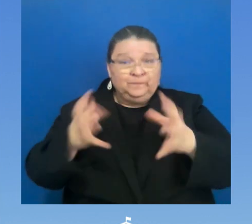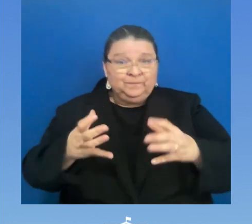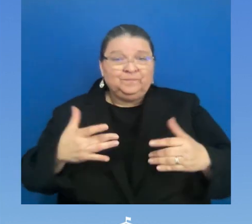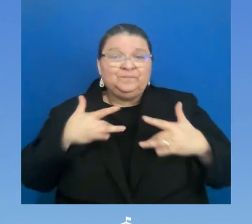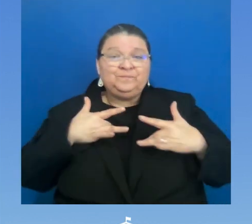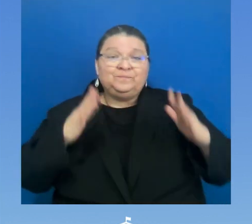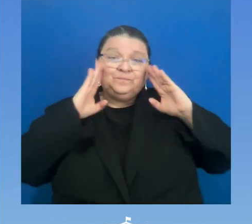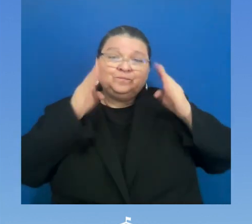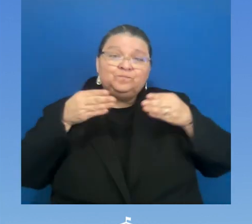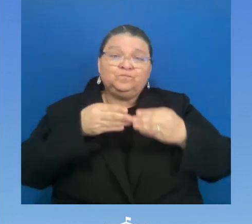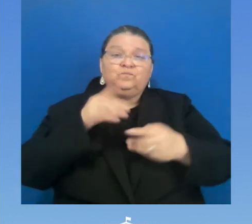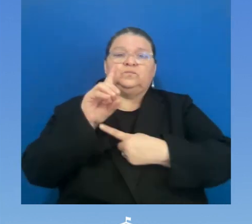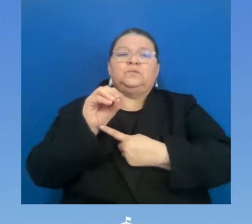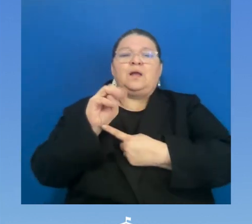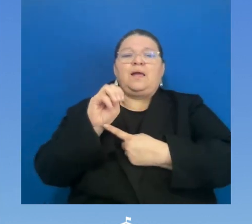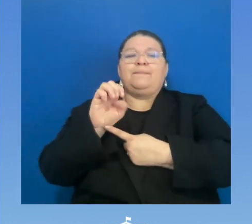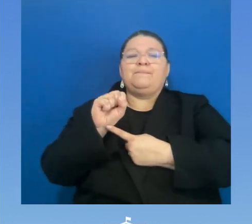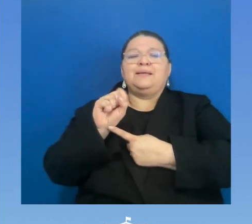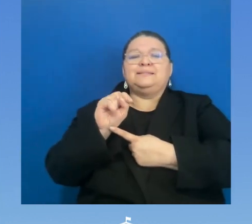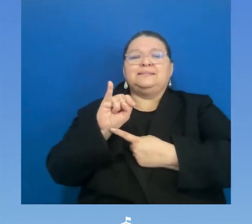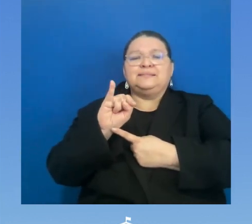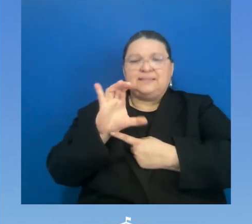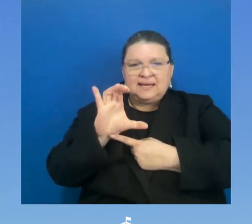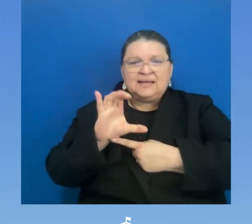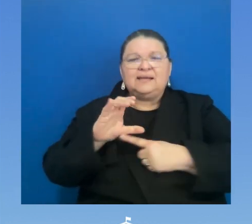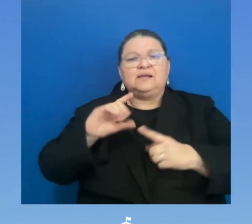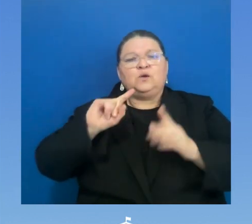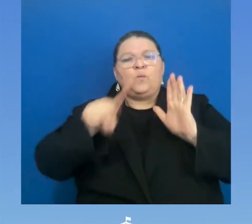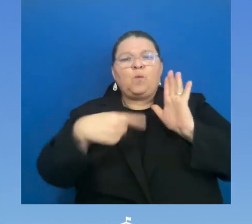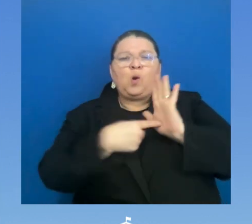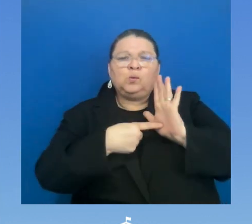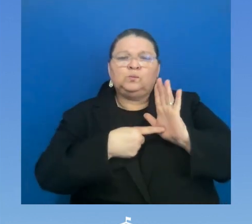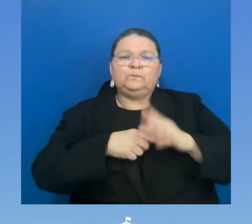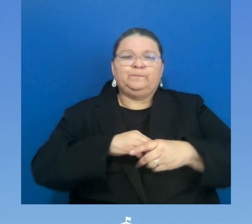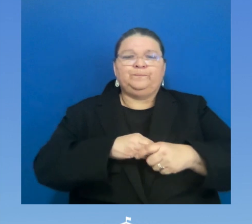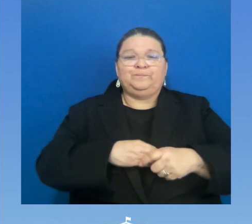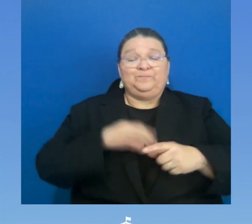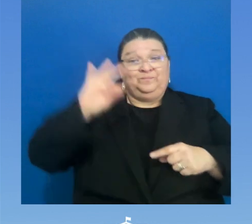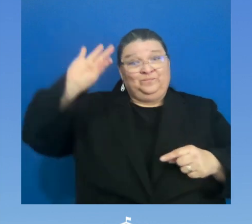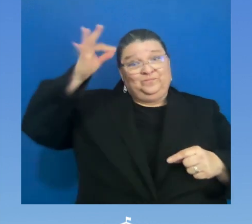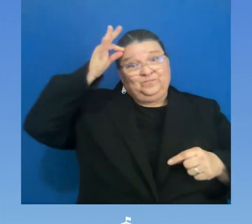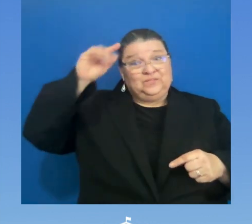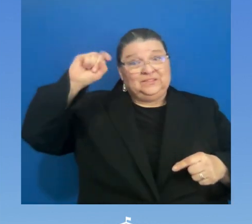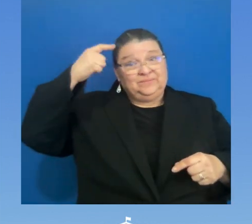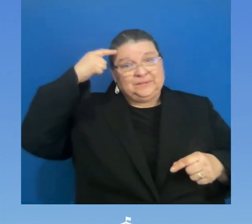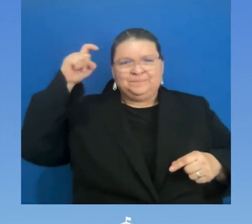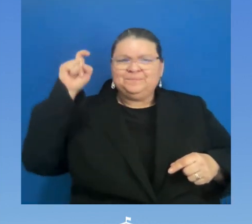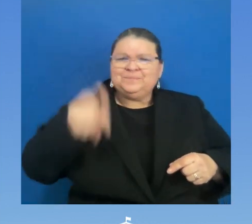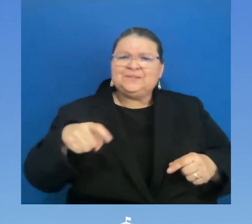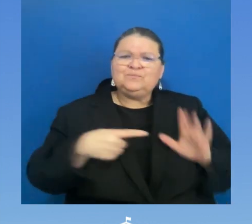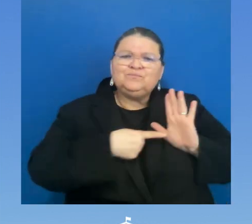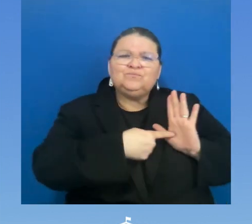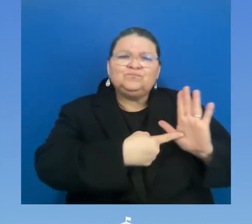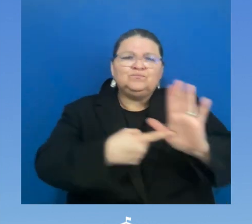The federal government can and must lead by example and be a model employer. The gender pay gap for federal employees